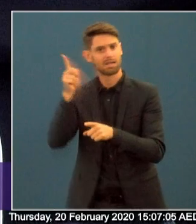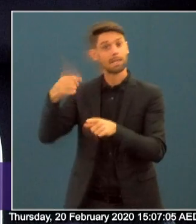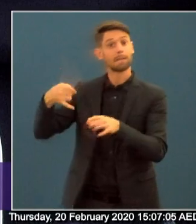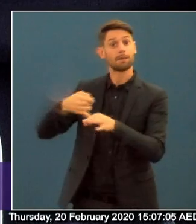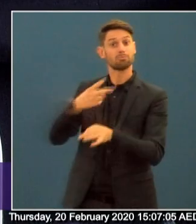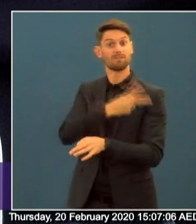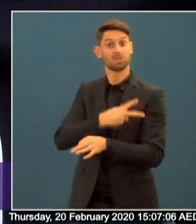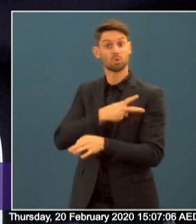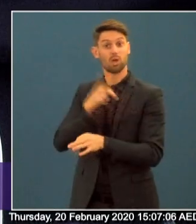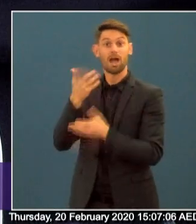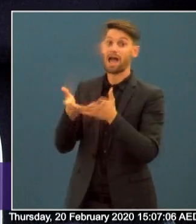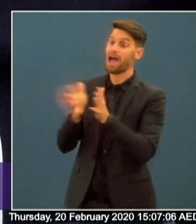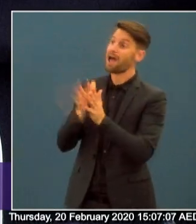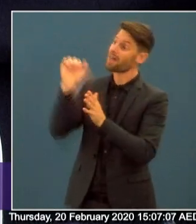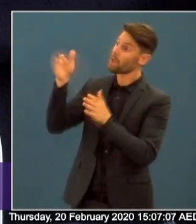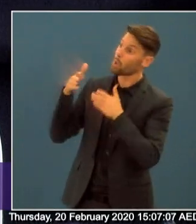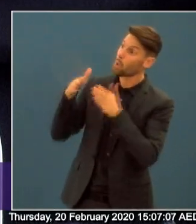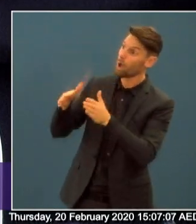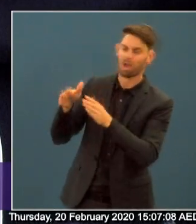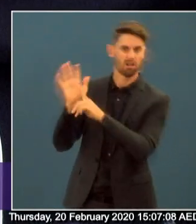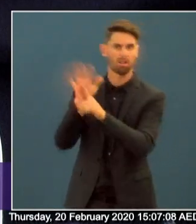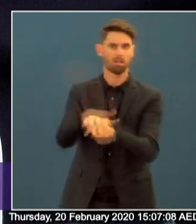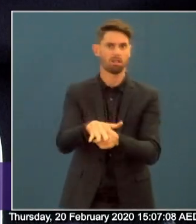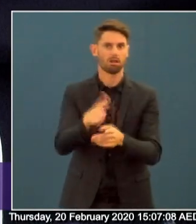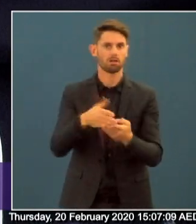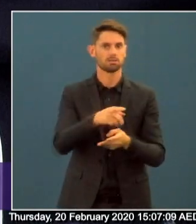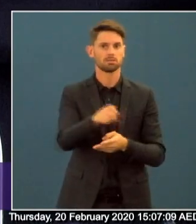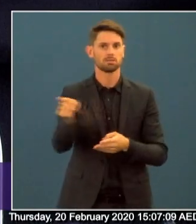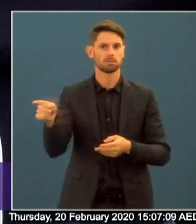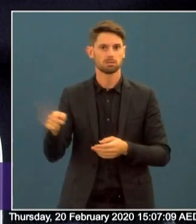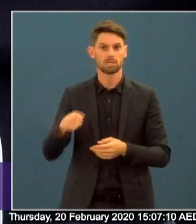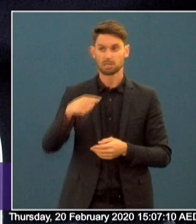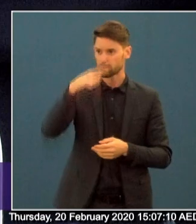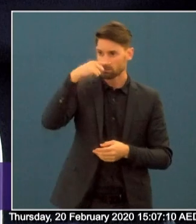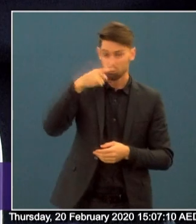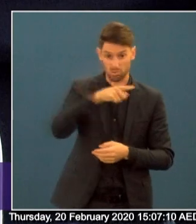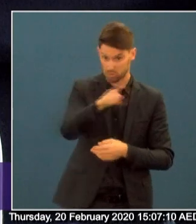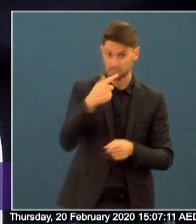hospitals and health services. In this area, people said more training for health professionals